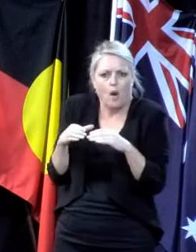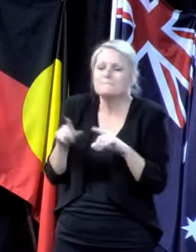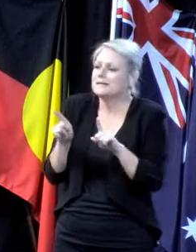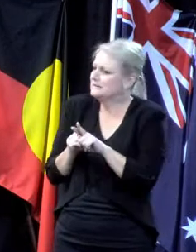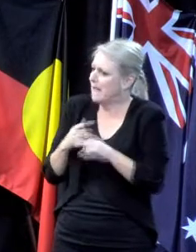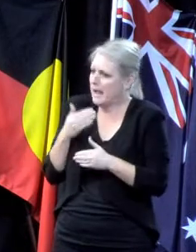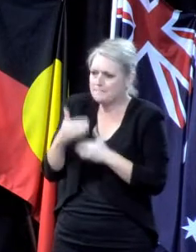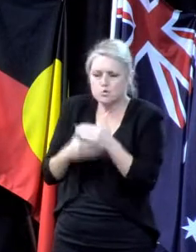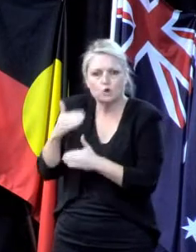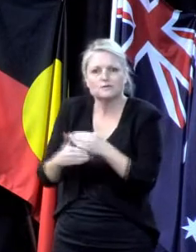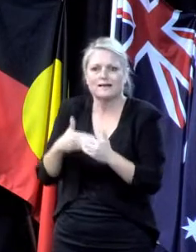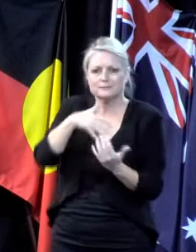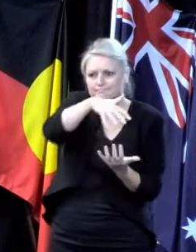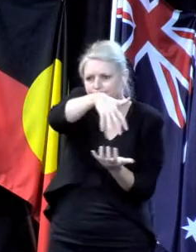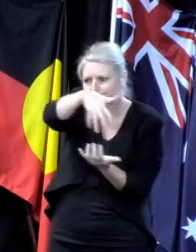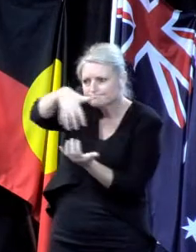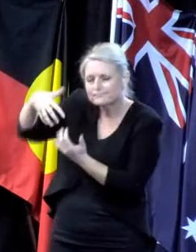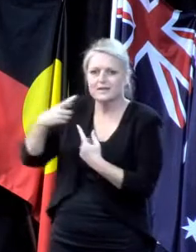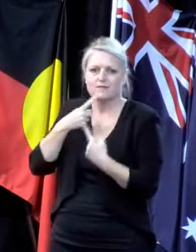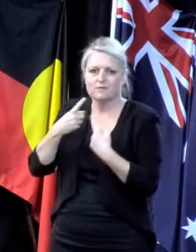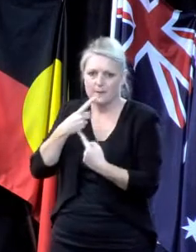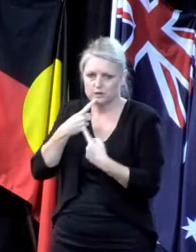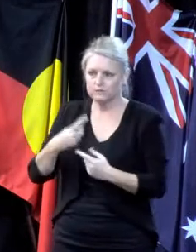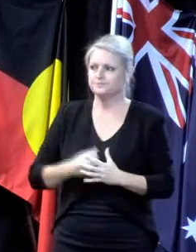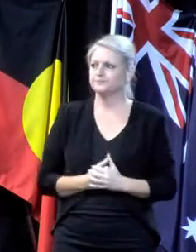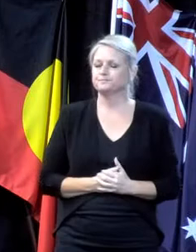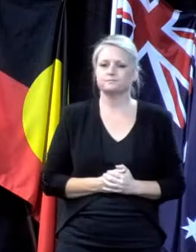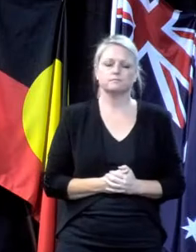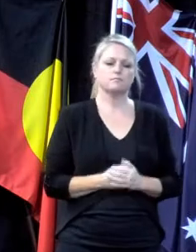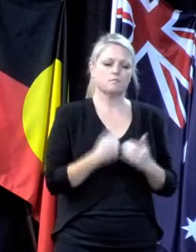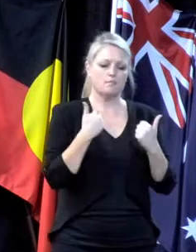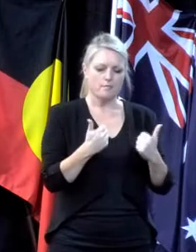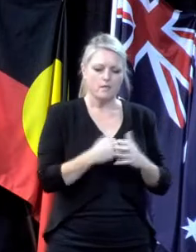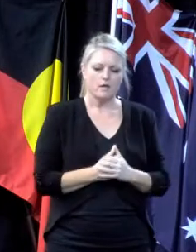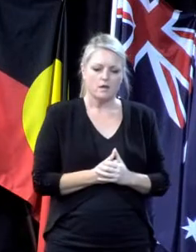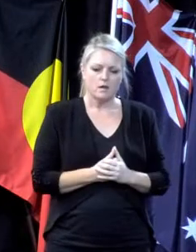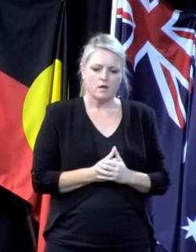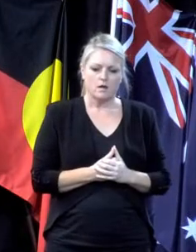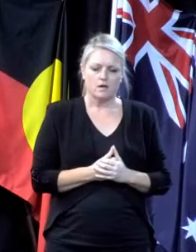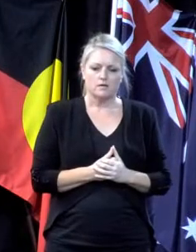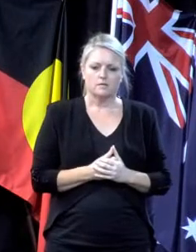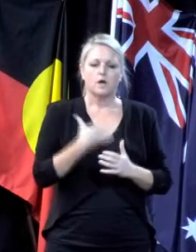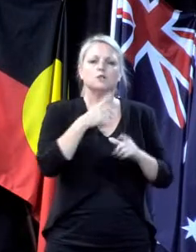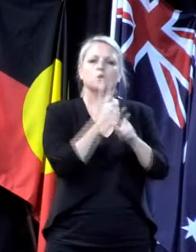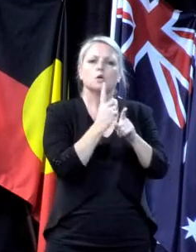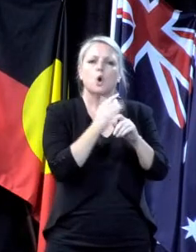OK. I just want a couple... Touch on a couple more issues before I ask you the last question which is your wish list,